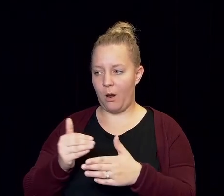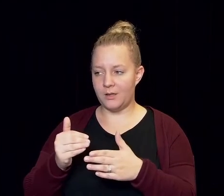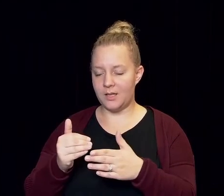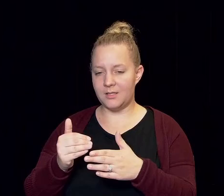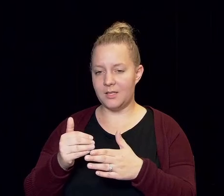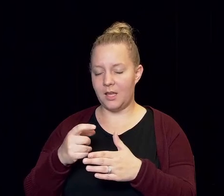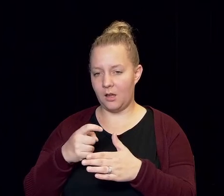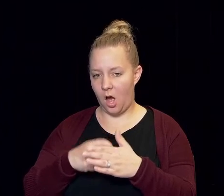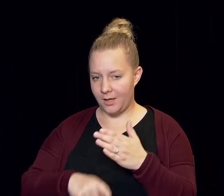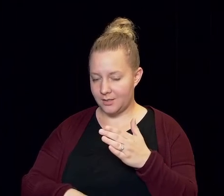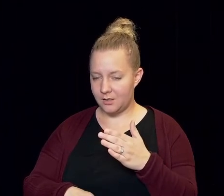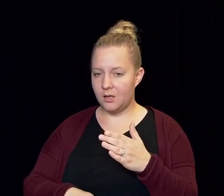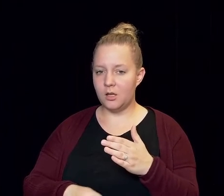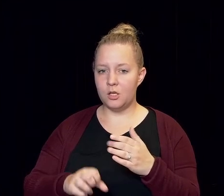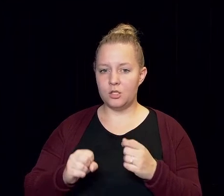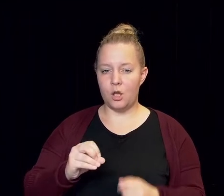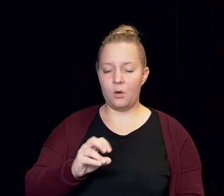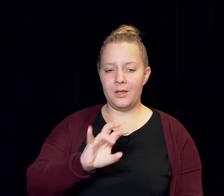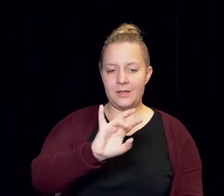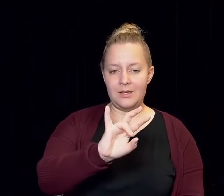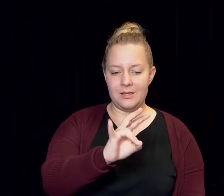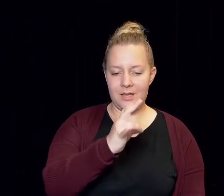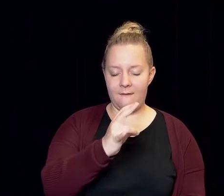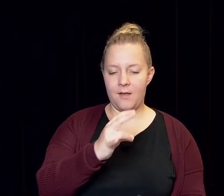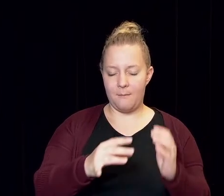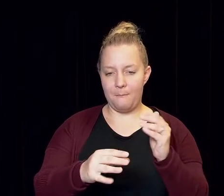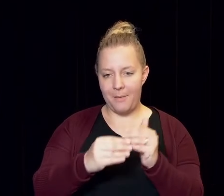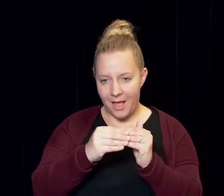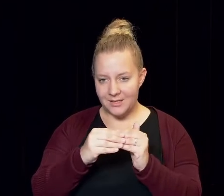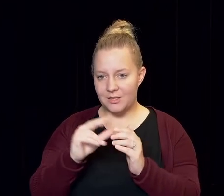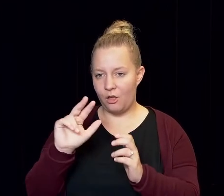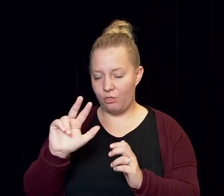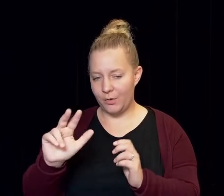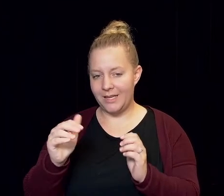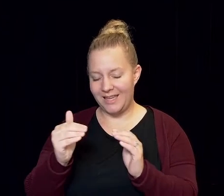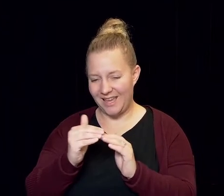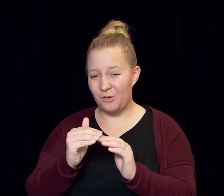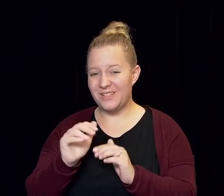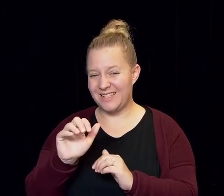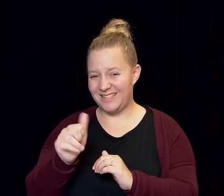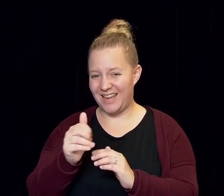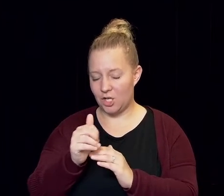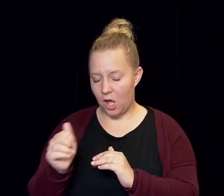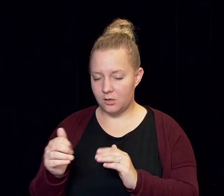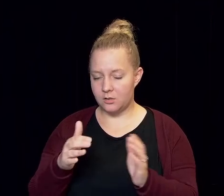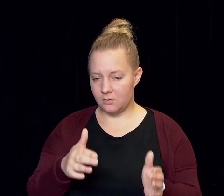so therefore $7 plus 3 more dollars is $10. Okay so then, if I get 2